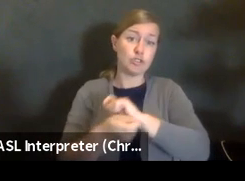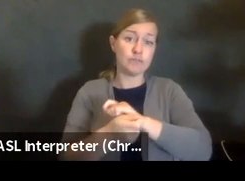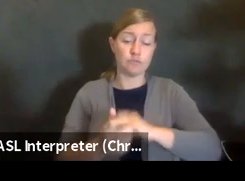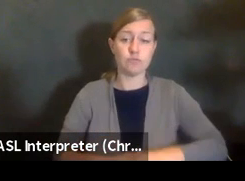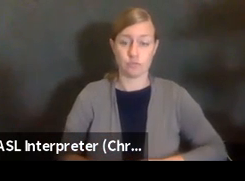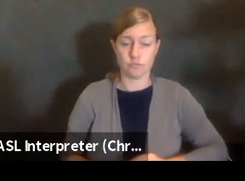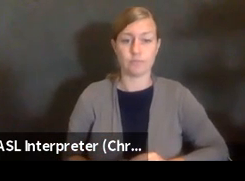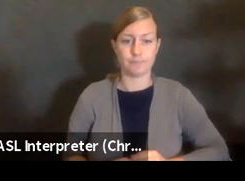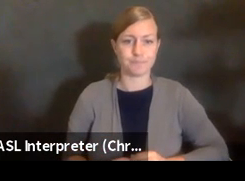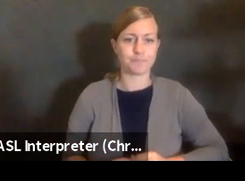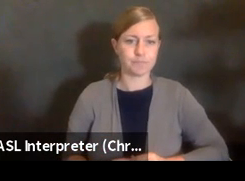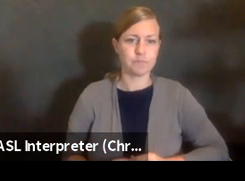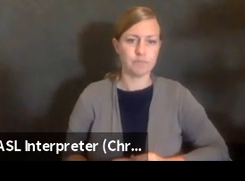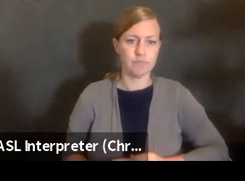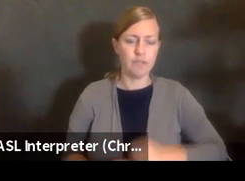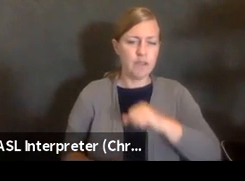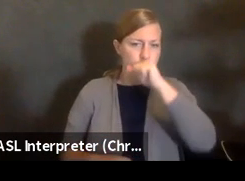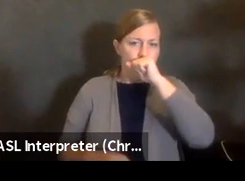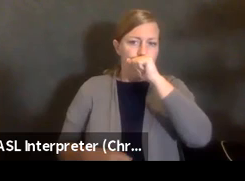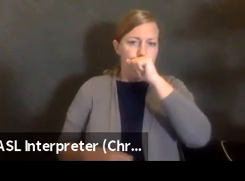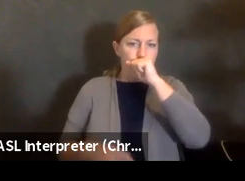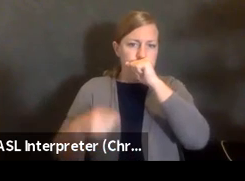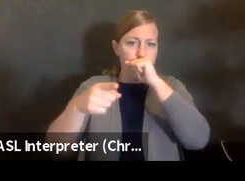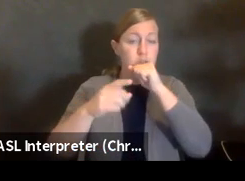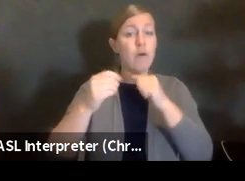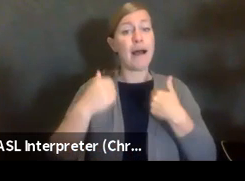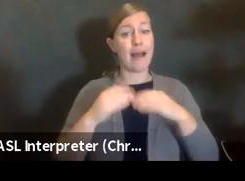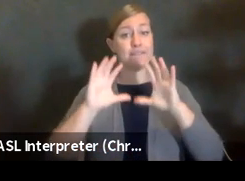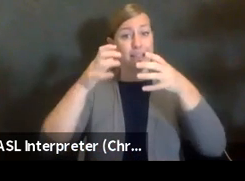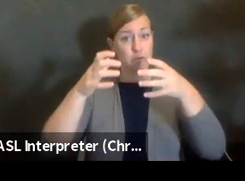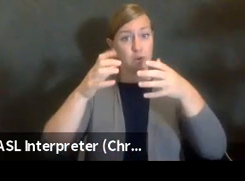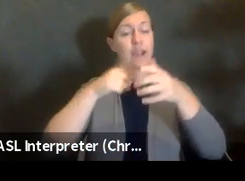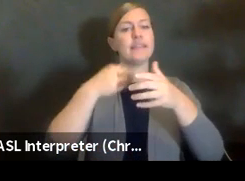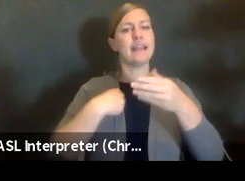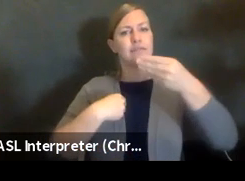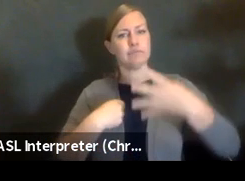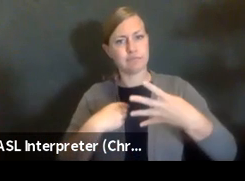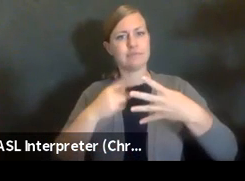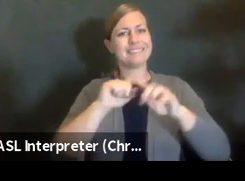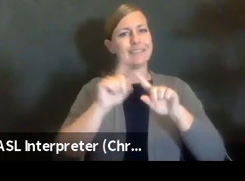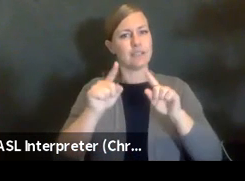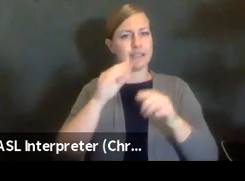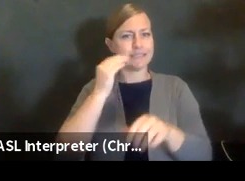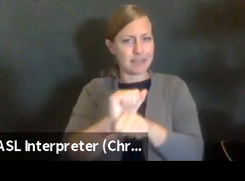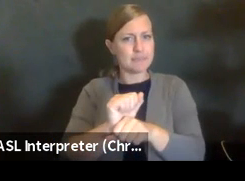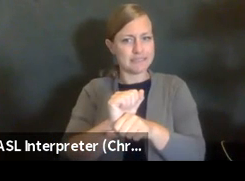Katherine Livick - ESD 112: And within these categories are assignments and this one is actually a materials post which we'll talk about in a second.